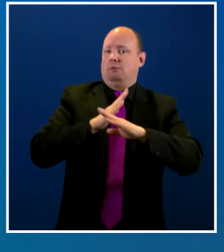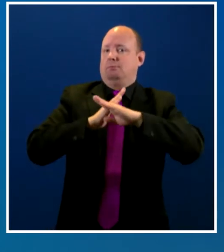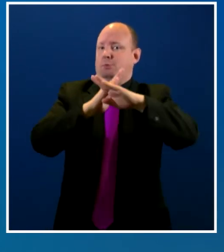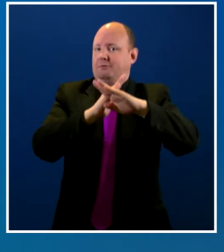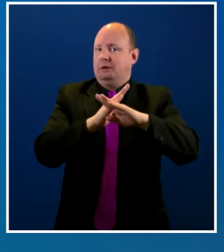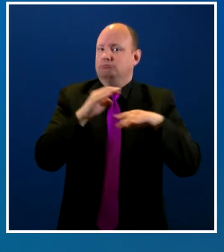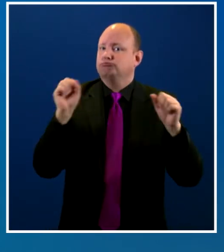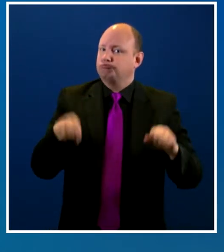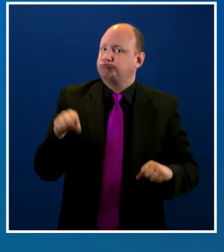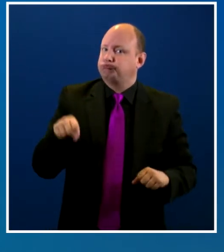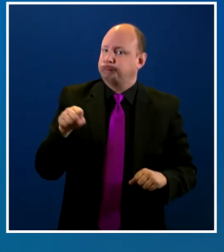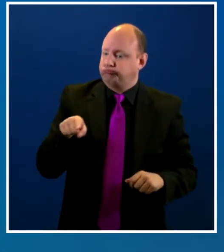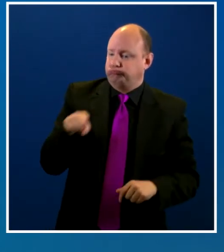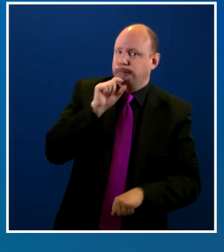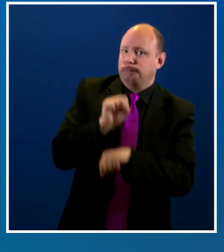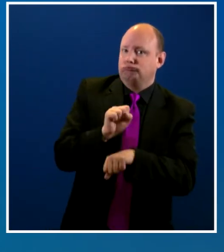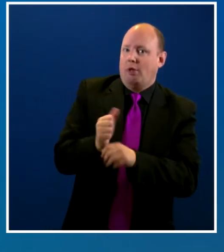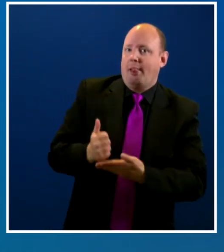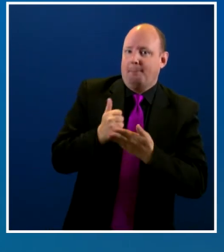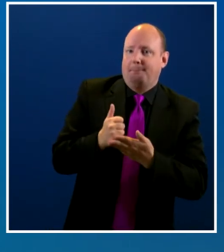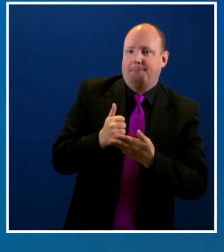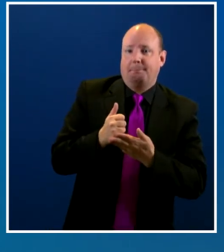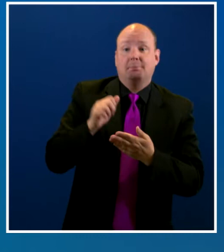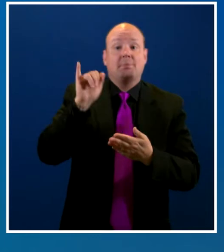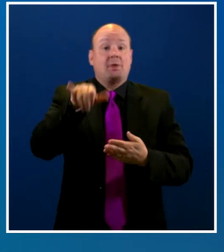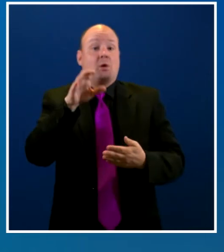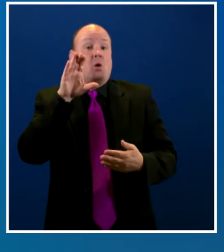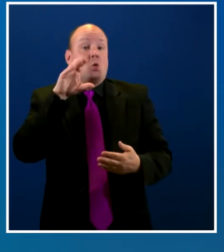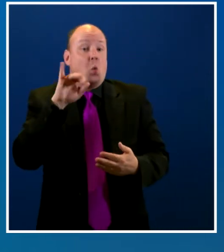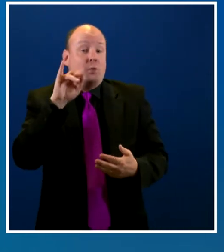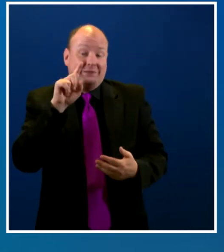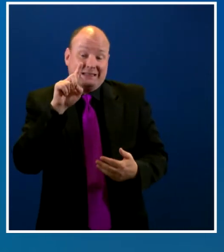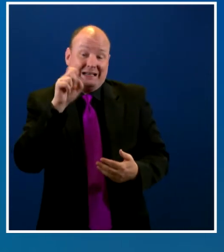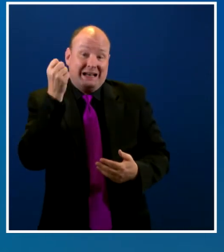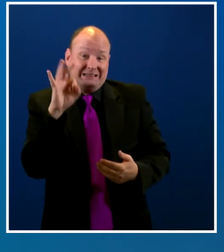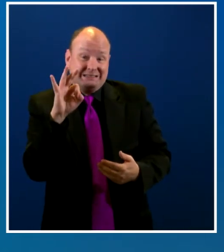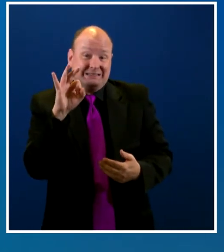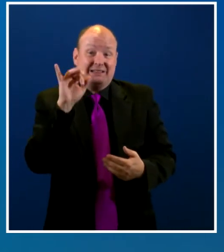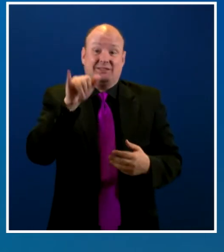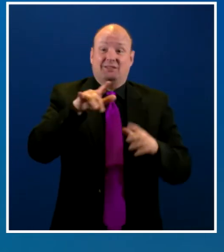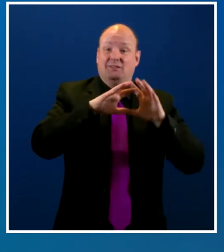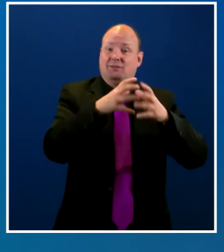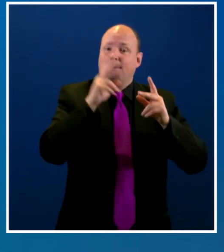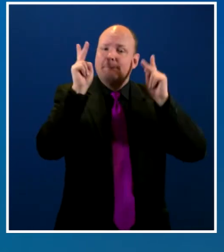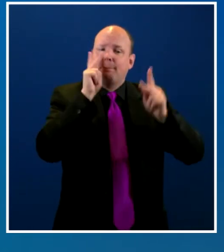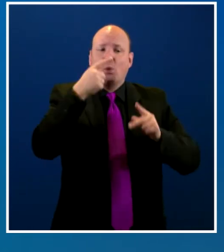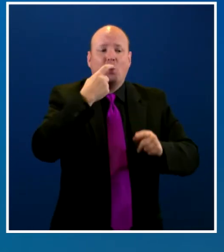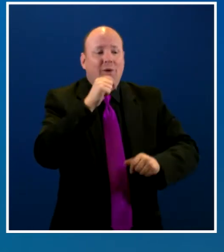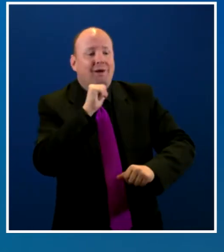And most COVID-19 cases continue to be in those who are not vaccinated.